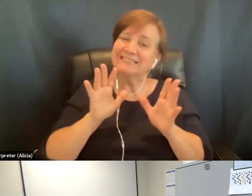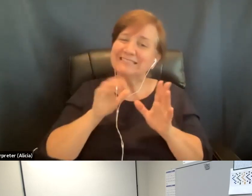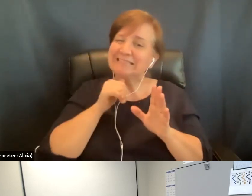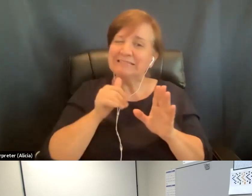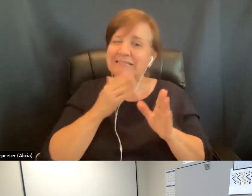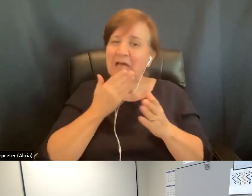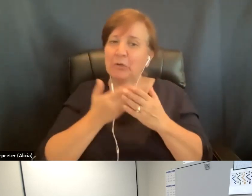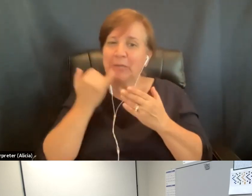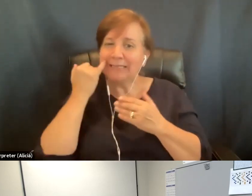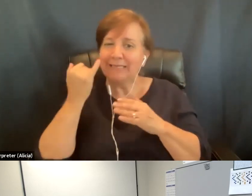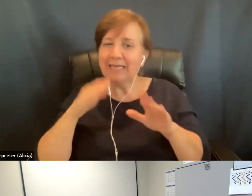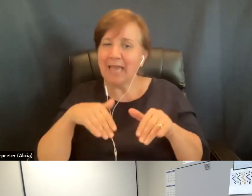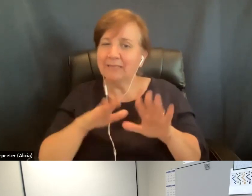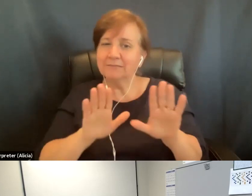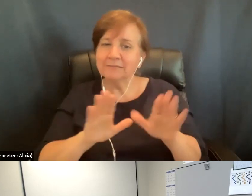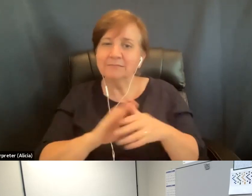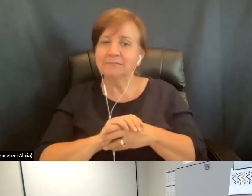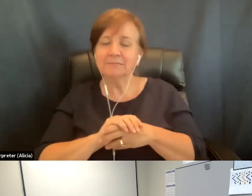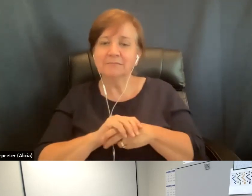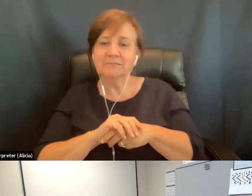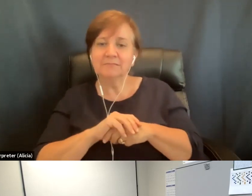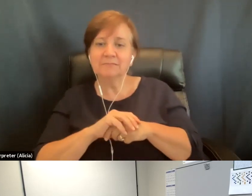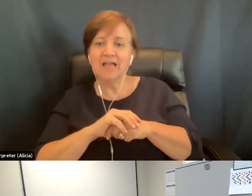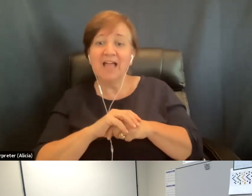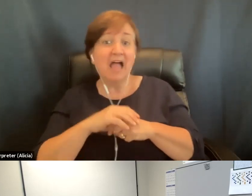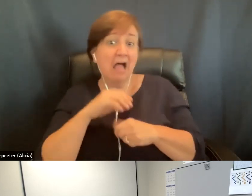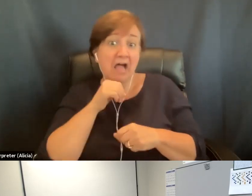Dr. Elsa Villarino: bars, are you know, and I don't have anything against the business.